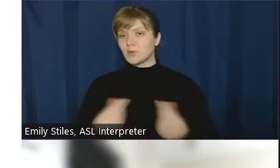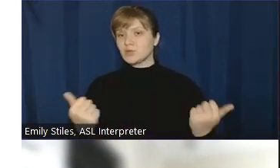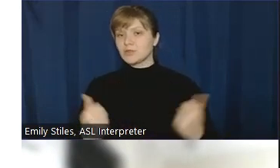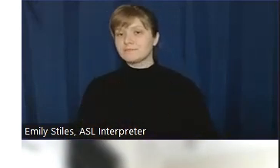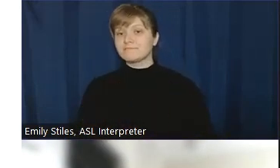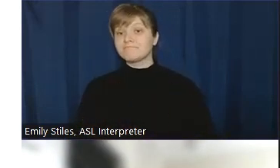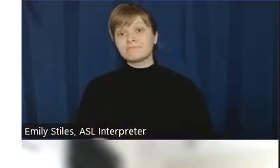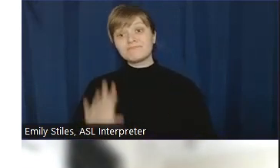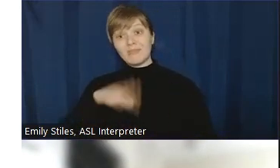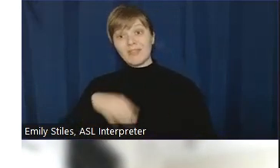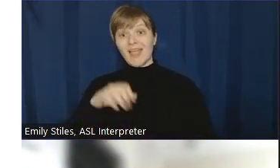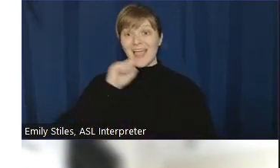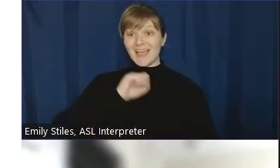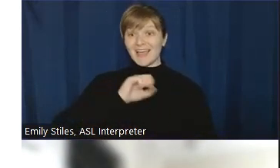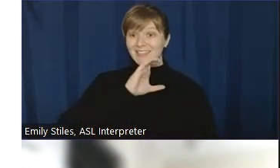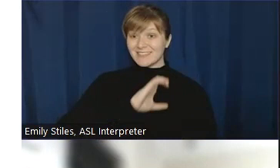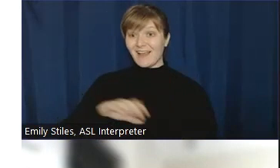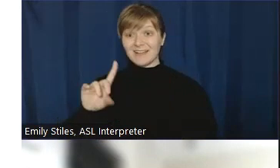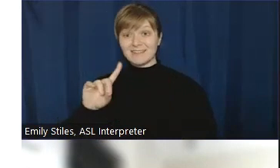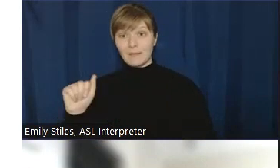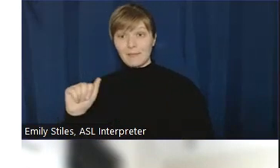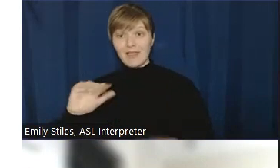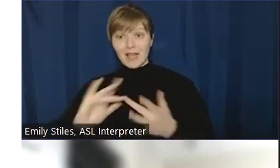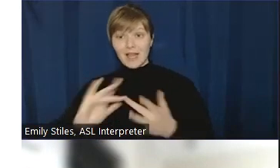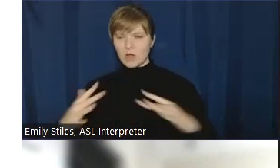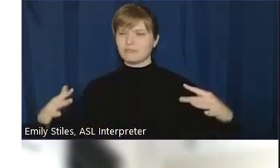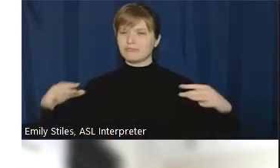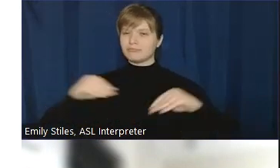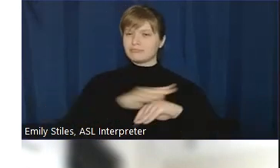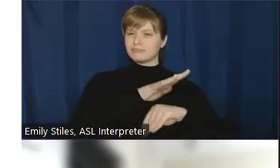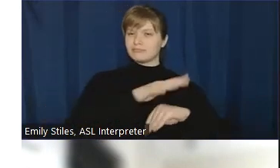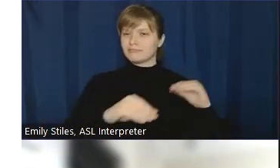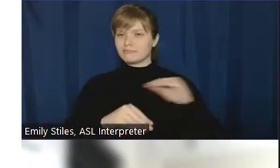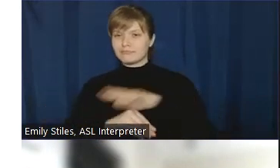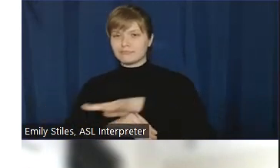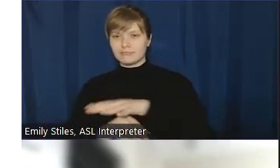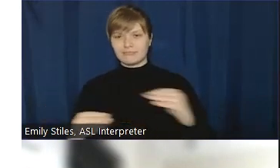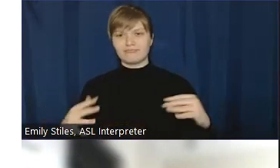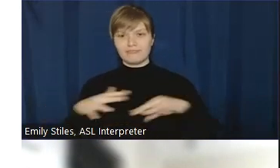partners in coordination, as they are tuned into the needs of the communities they serve.